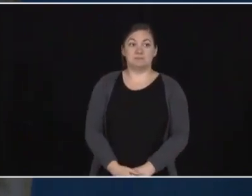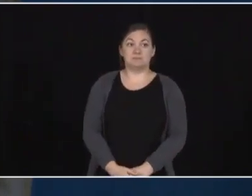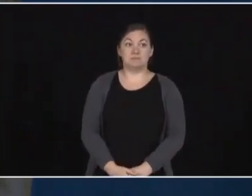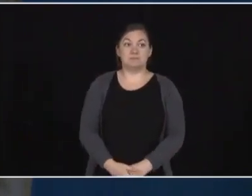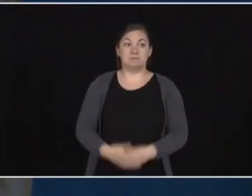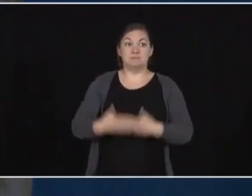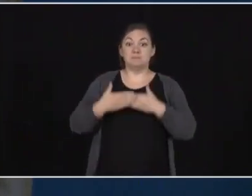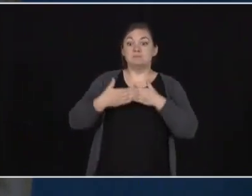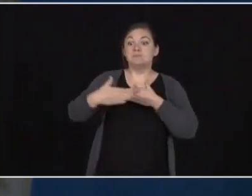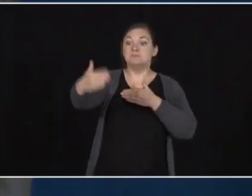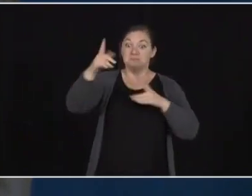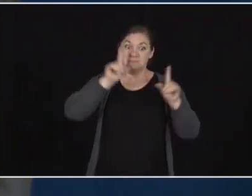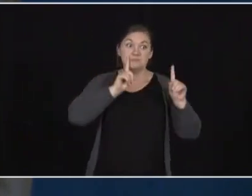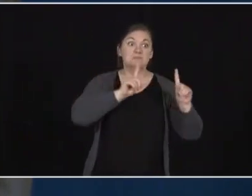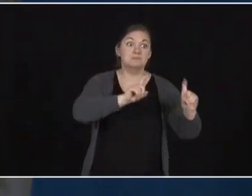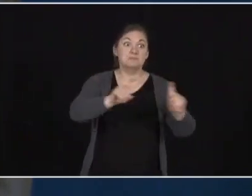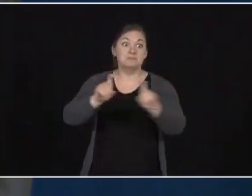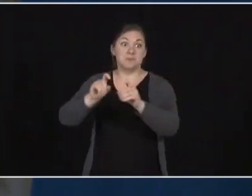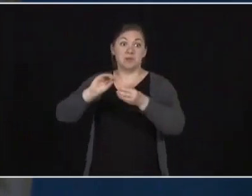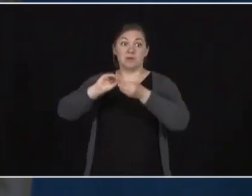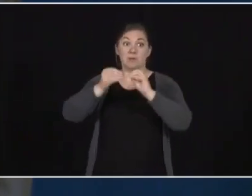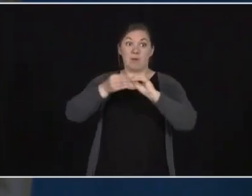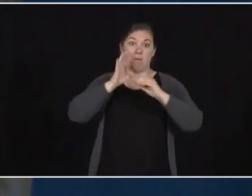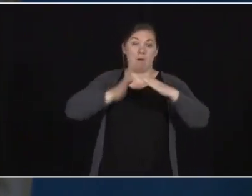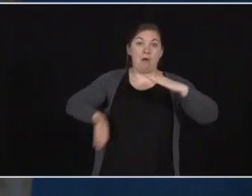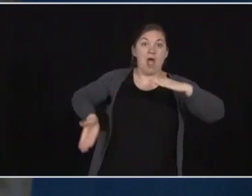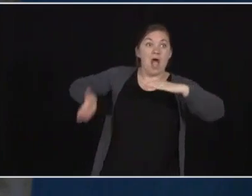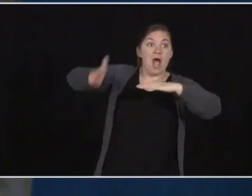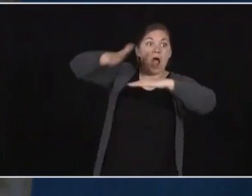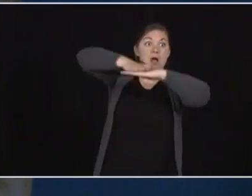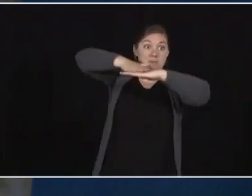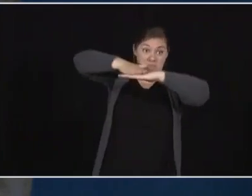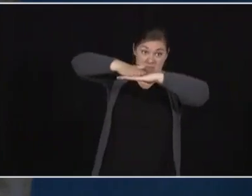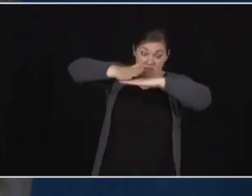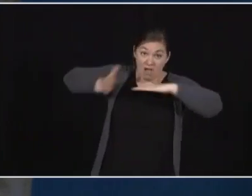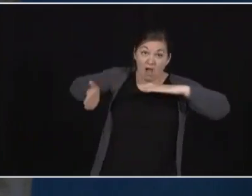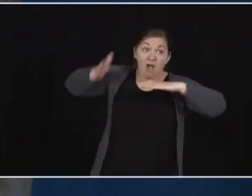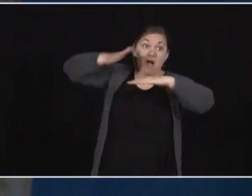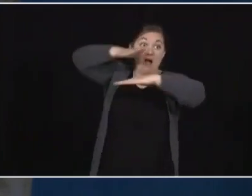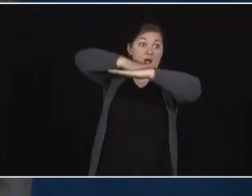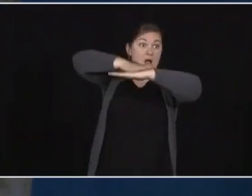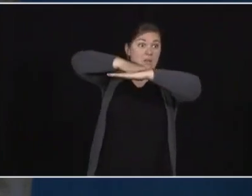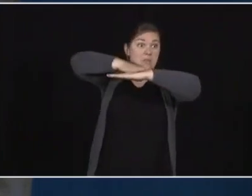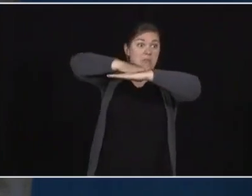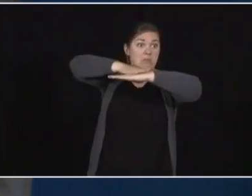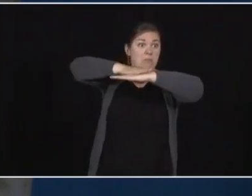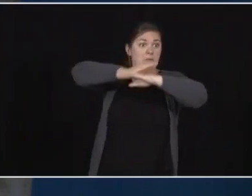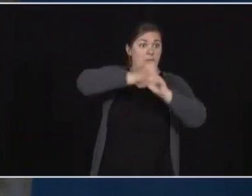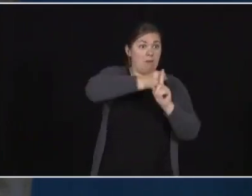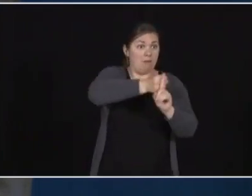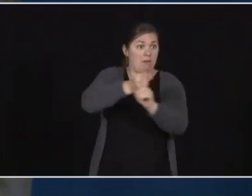and we might see the numbers go up and they what might that mean in terms of reopening the economy.